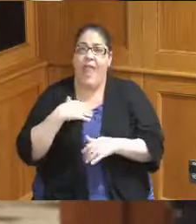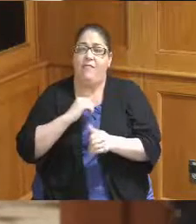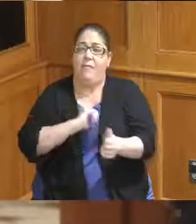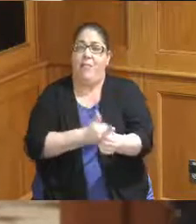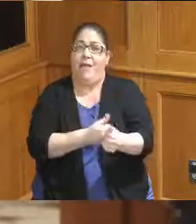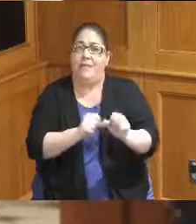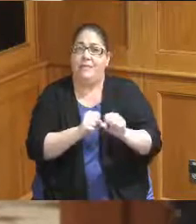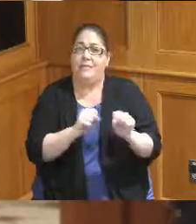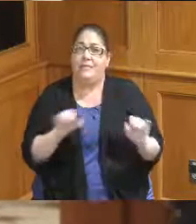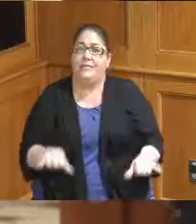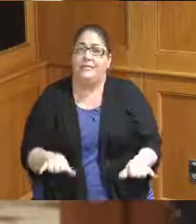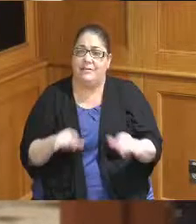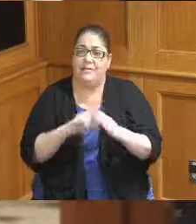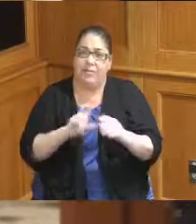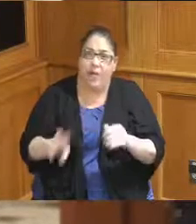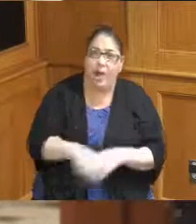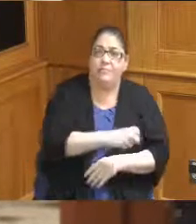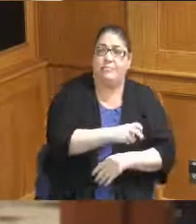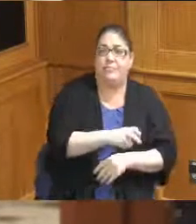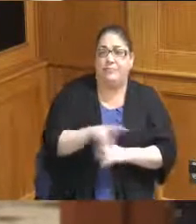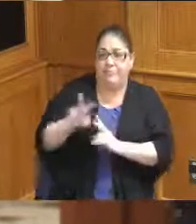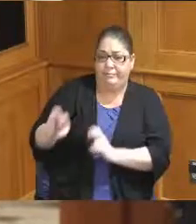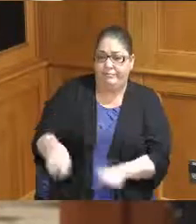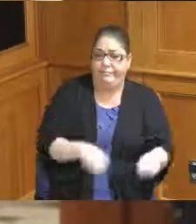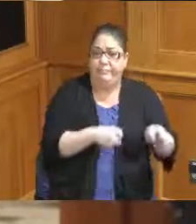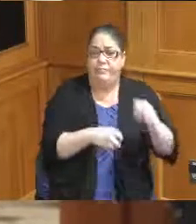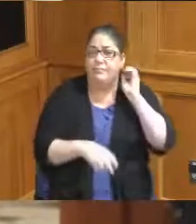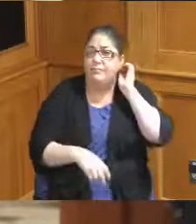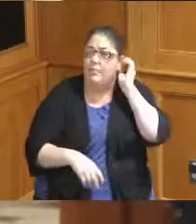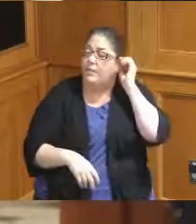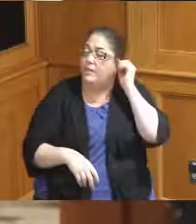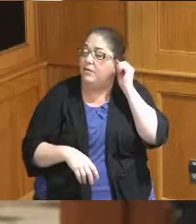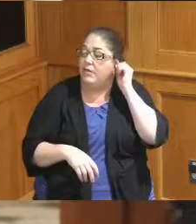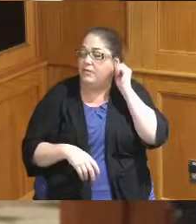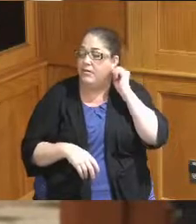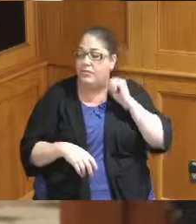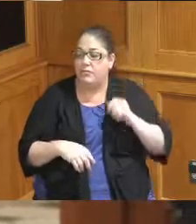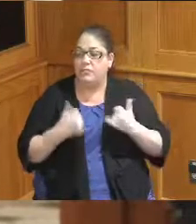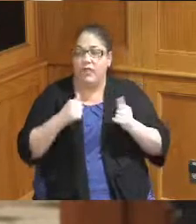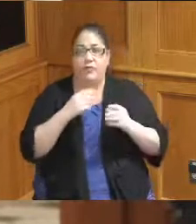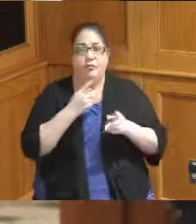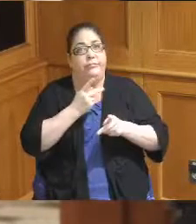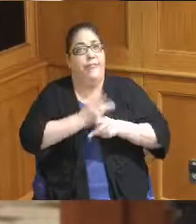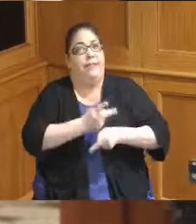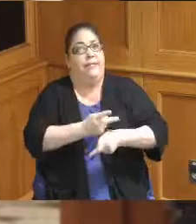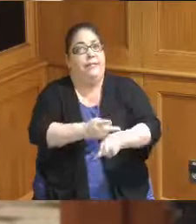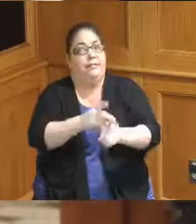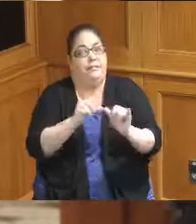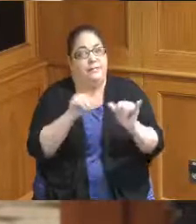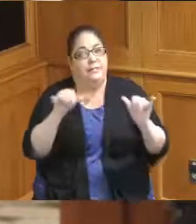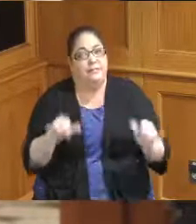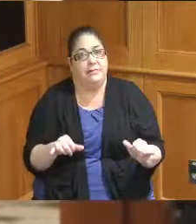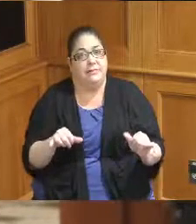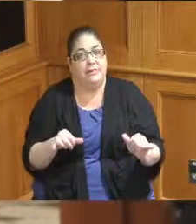or the planning we've done in in advance of some type of maintenance if you will is we react very